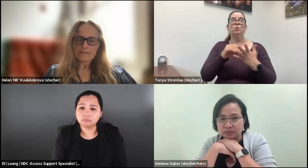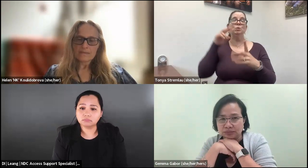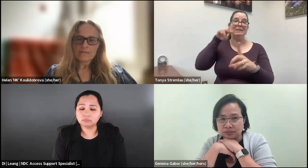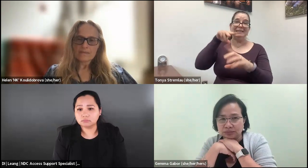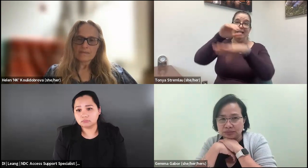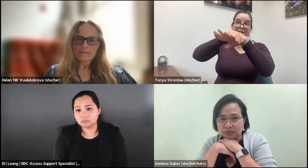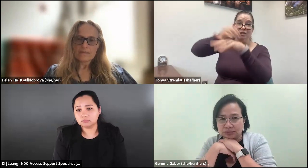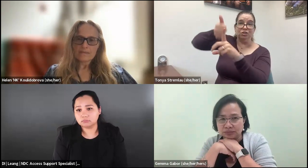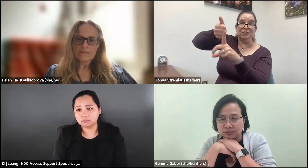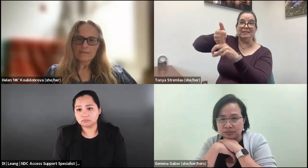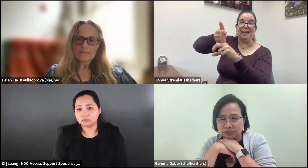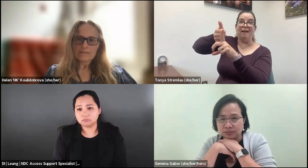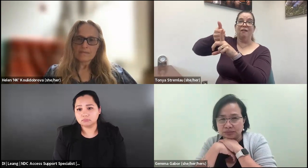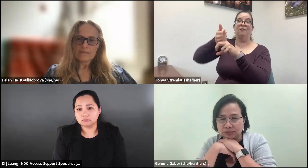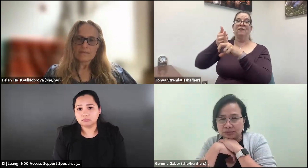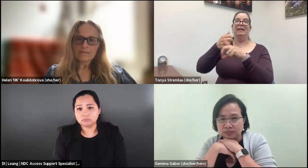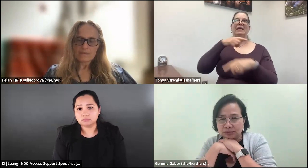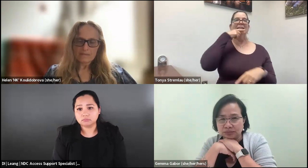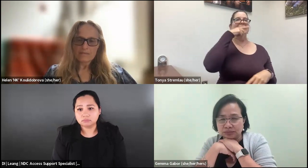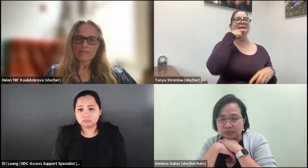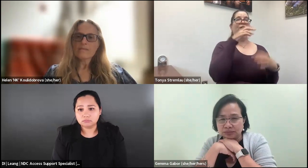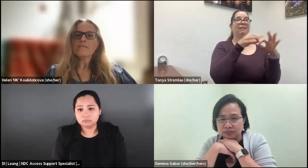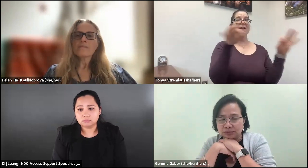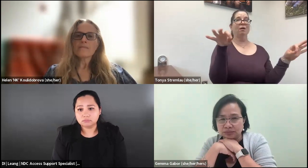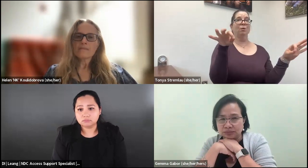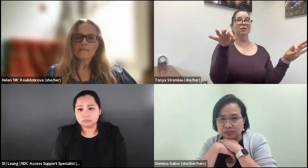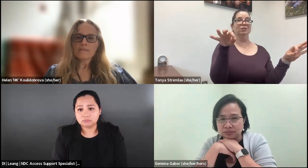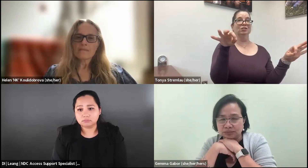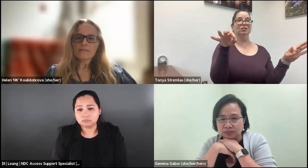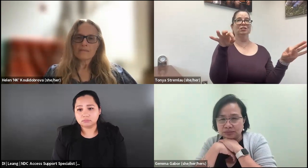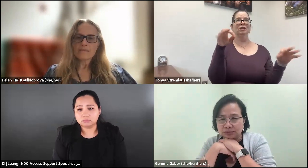Also, when we look at English, we